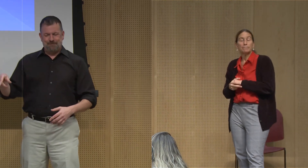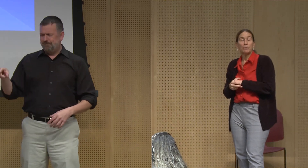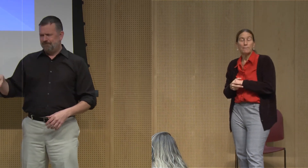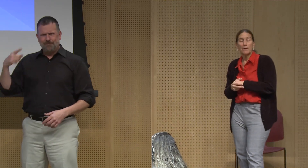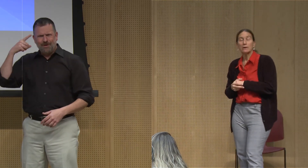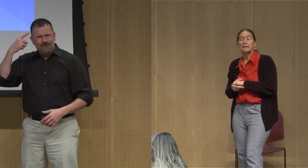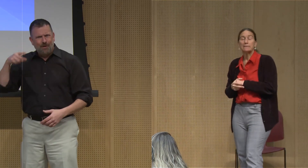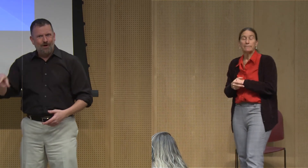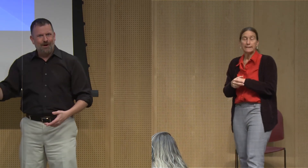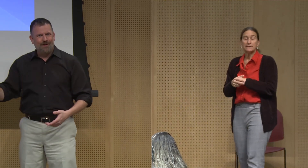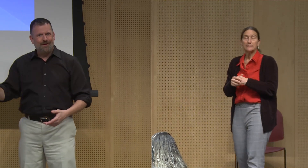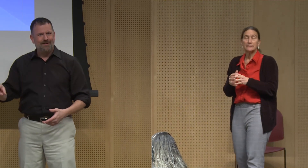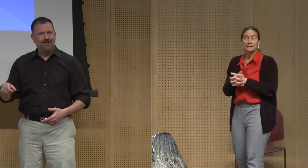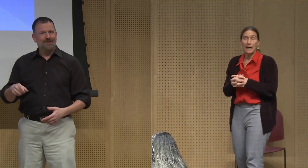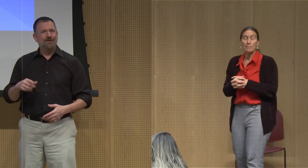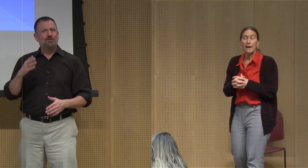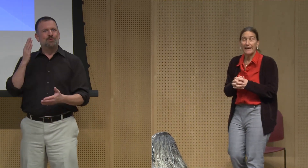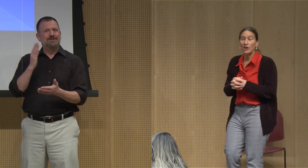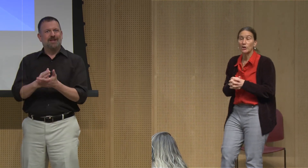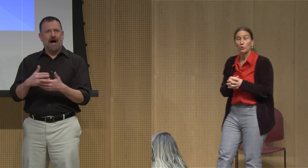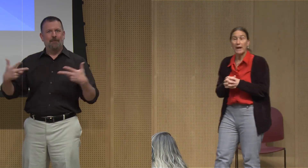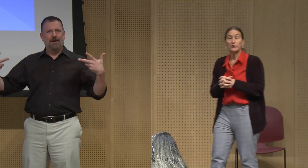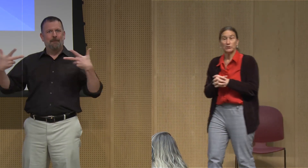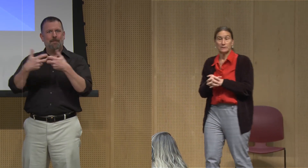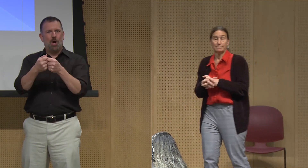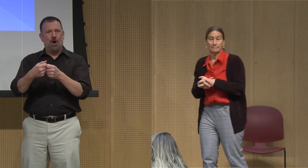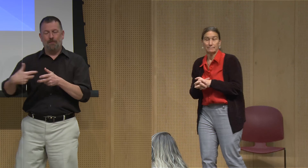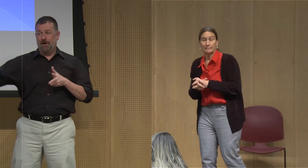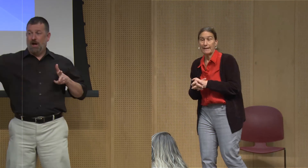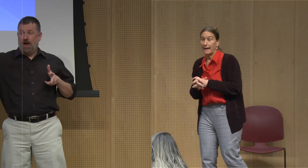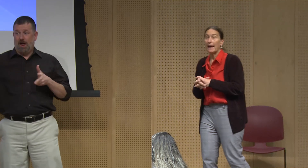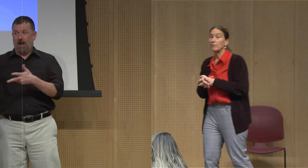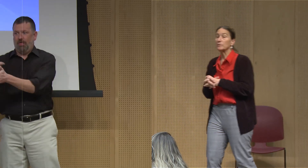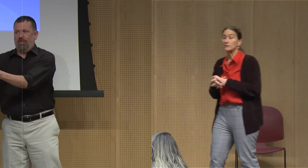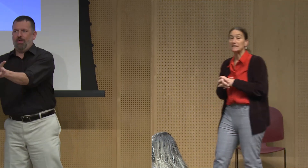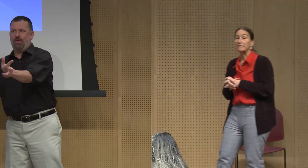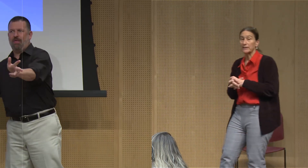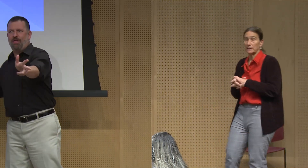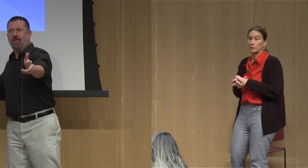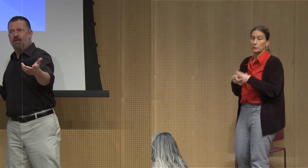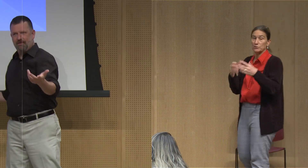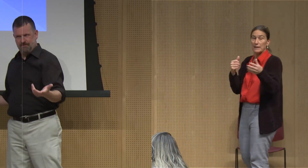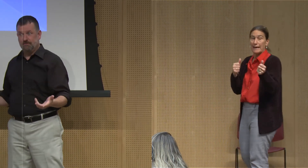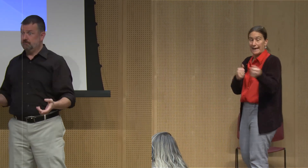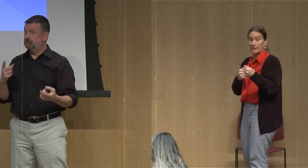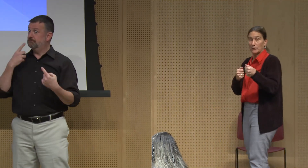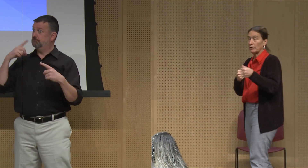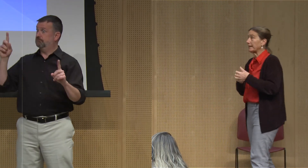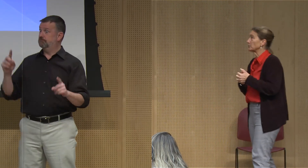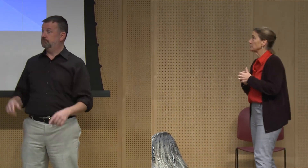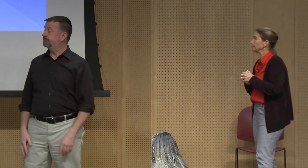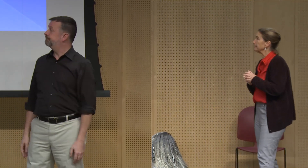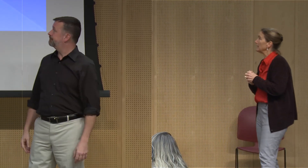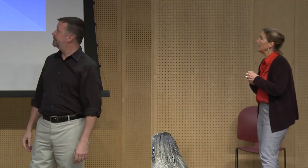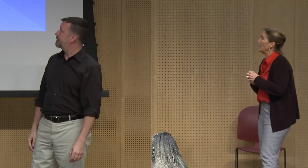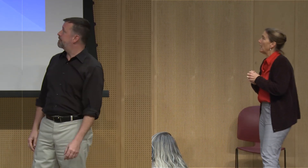PRIMARILY INVENTED TO STOP HEAD-ON CRASHES, AND THEY HAVE SIGNIFICANTLY REDUCED HEAD-ON CRASHES.